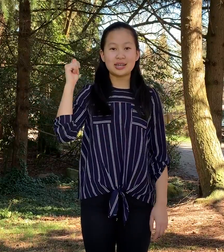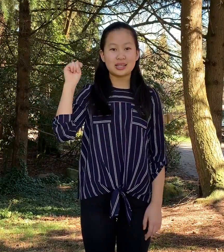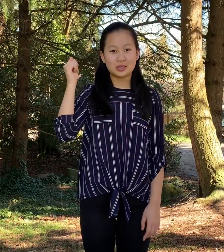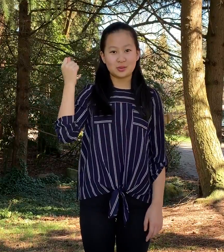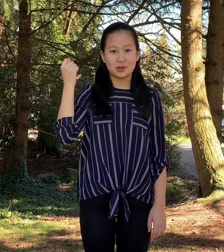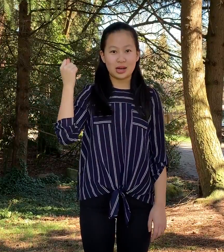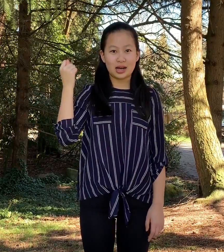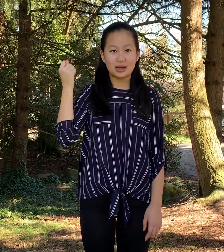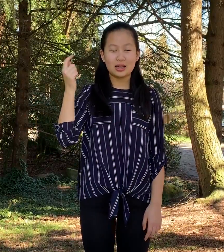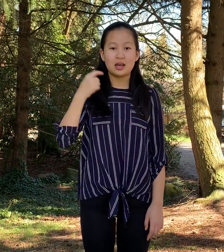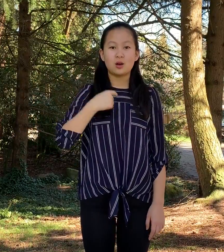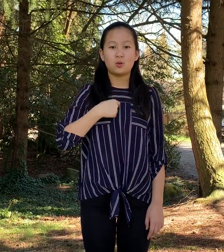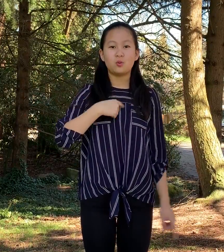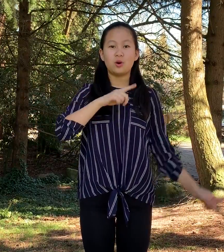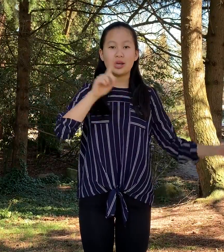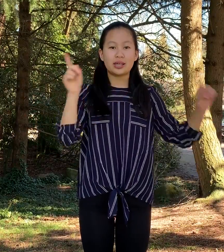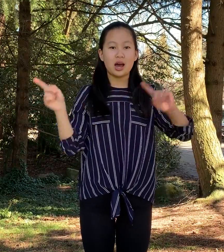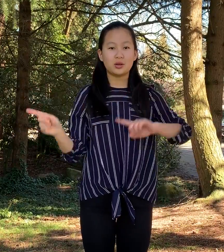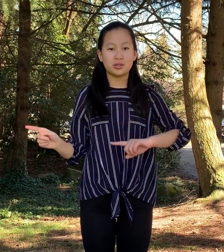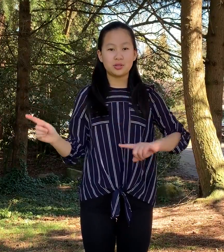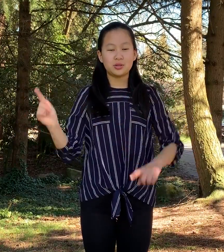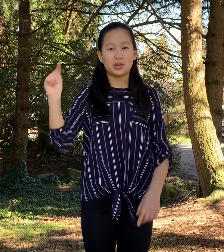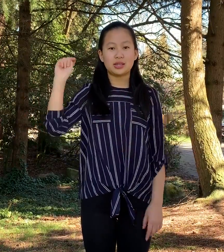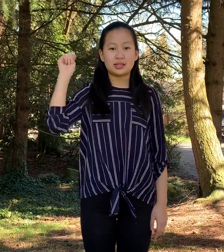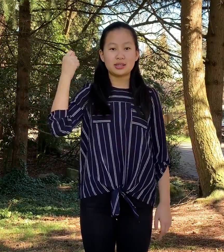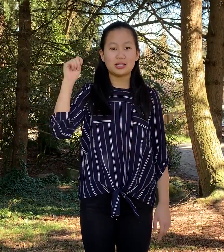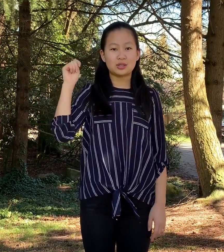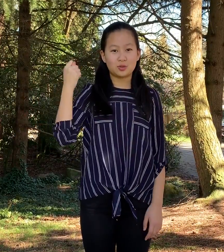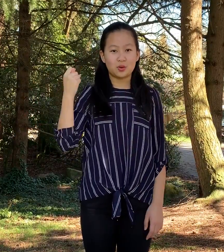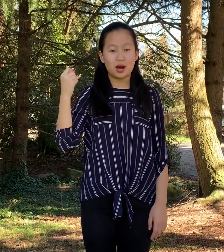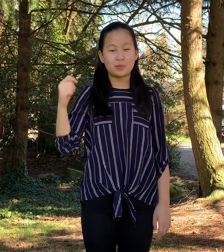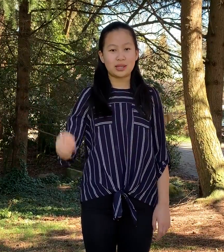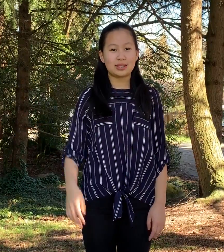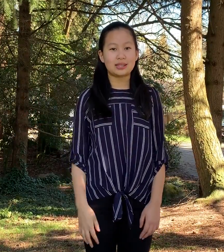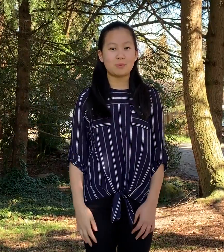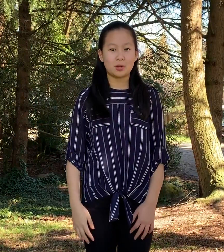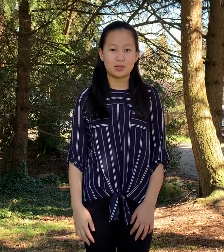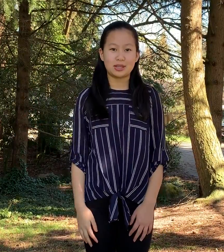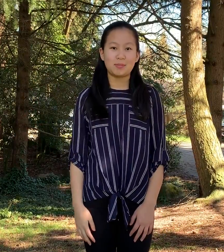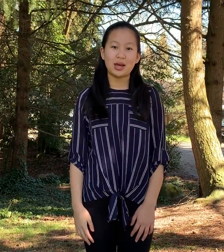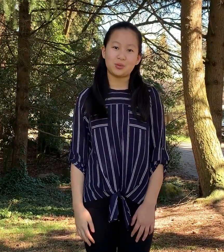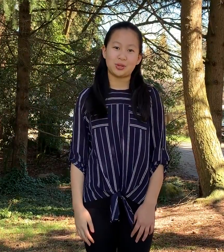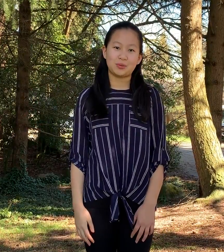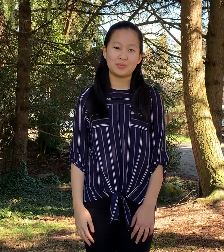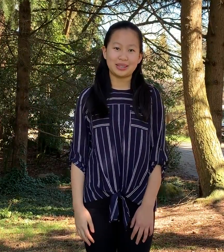cè suǒ 厕所(the bathroom) wǒ 我 (I) yào qù cè suǒ 要去厕所 (am going to the bathroom) means I'm going to the bathroom.